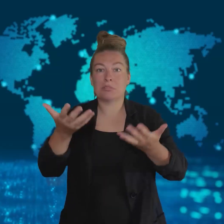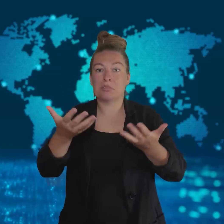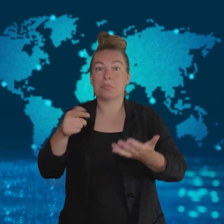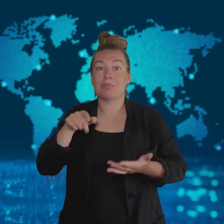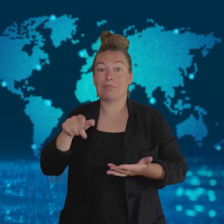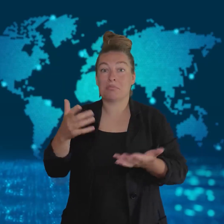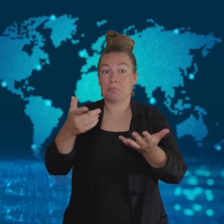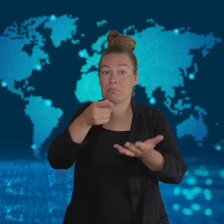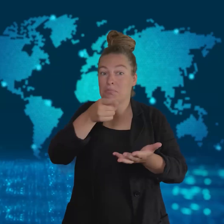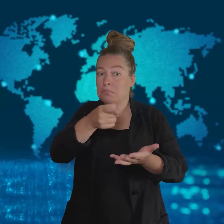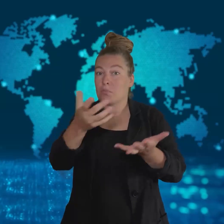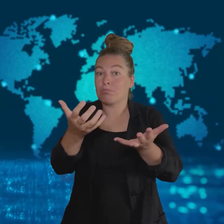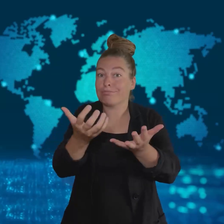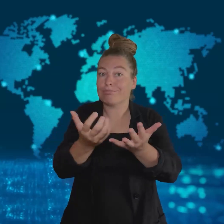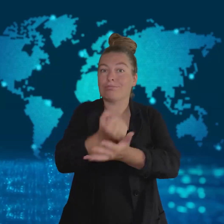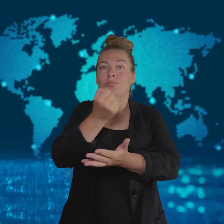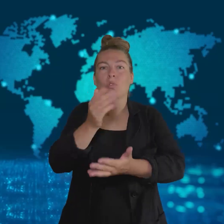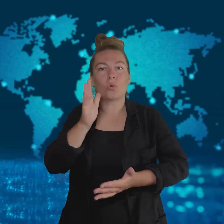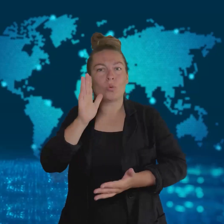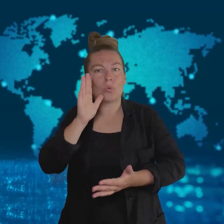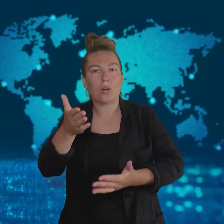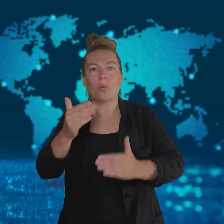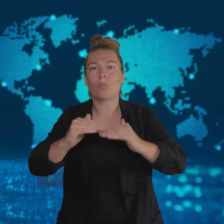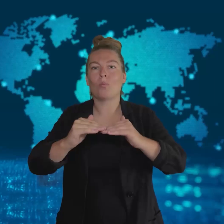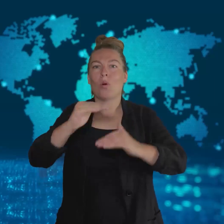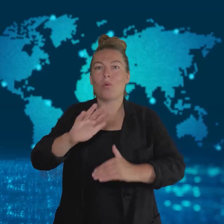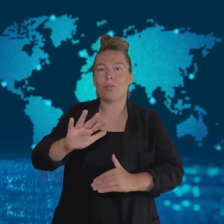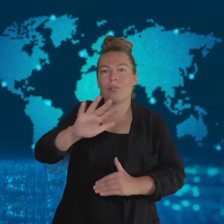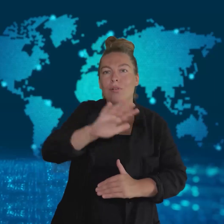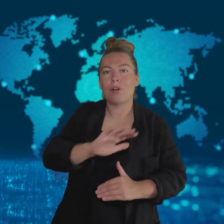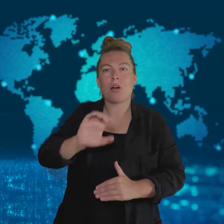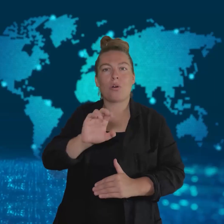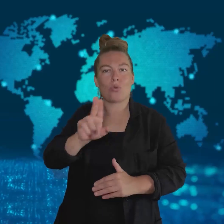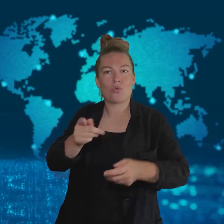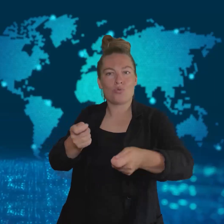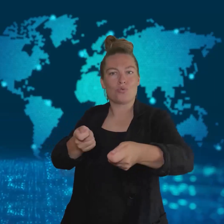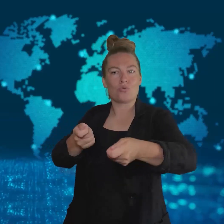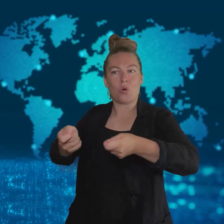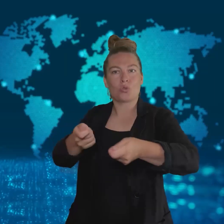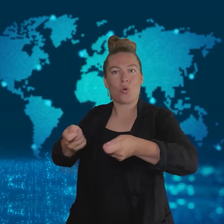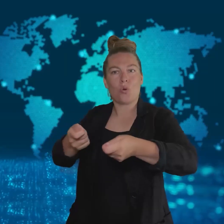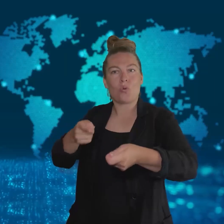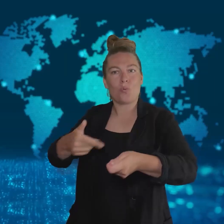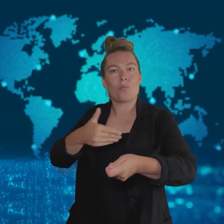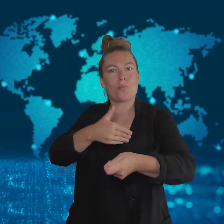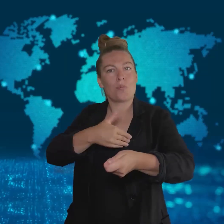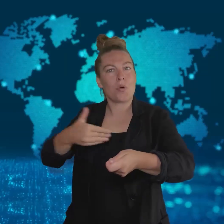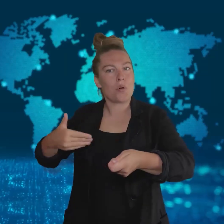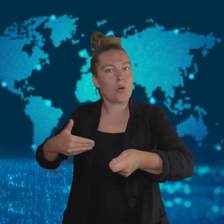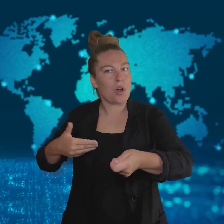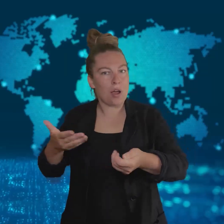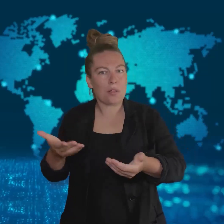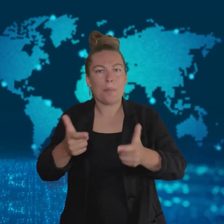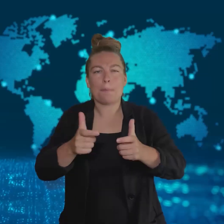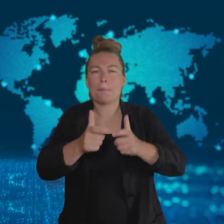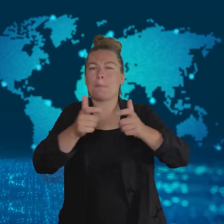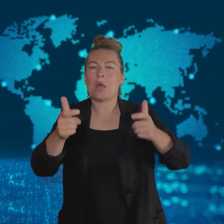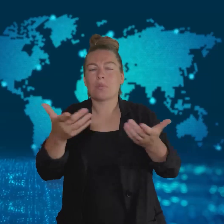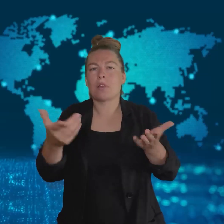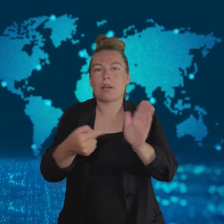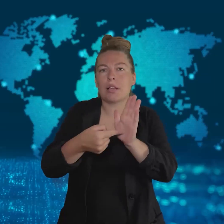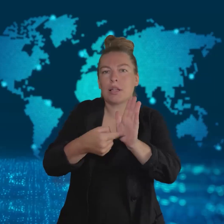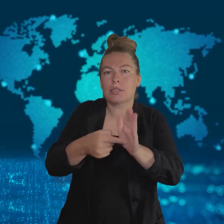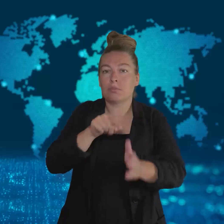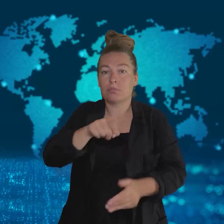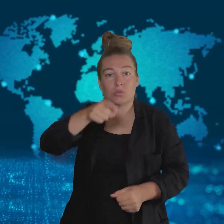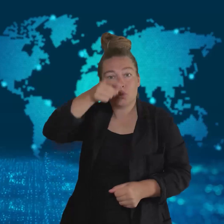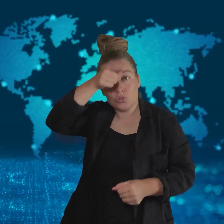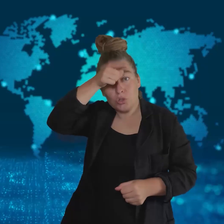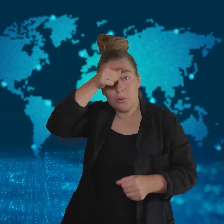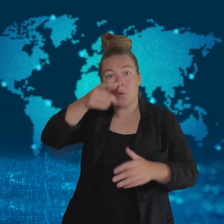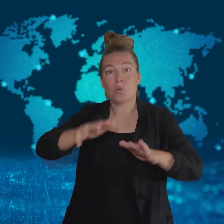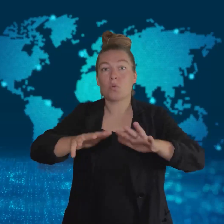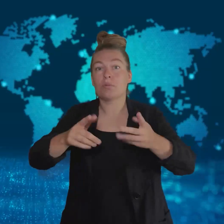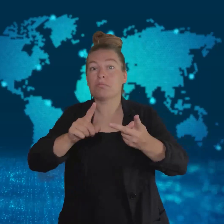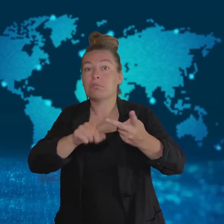Many Europeans are rooting for Trzaskowski. But many of Nawrockiâ€™s supporters believe